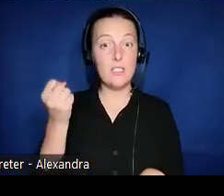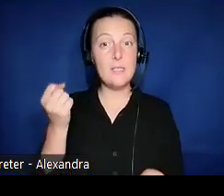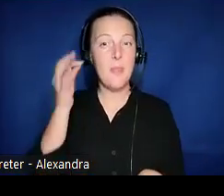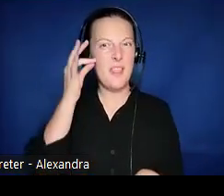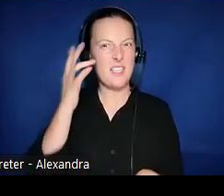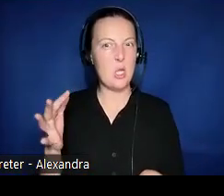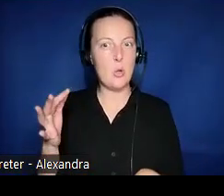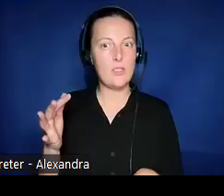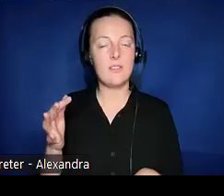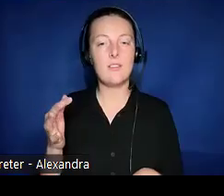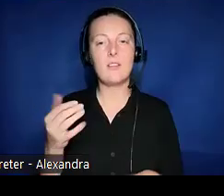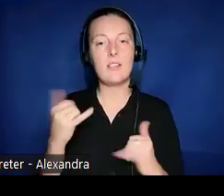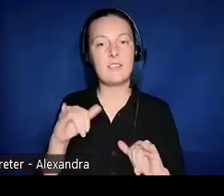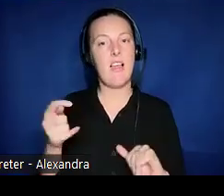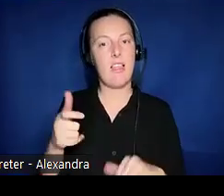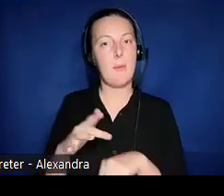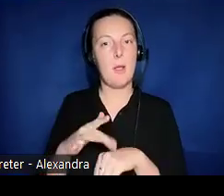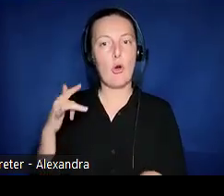but still a little early. Took a little while after that. We sailed